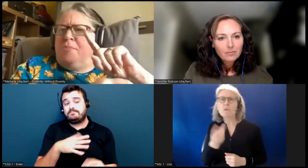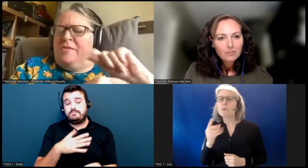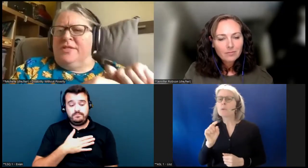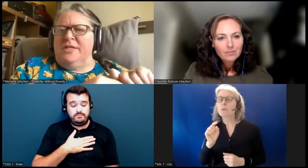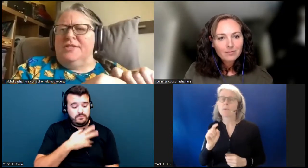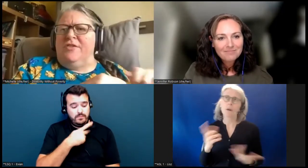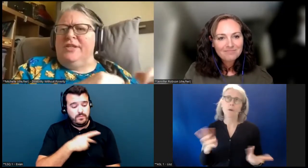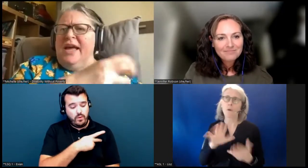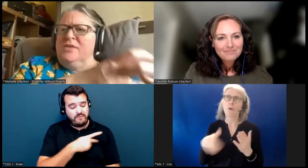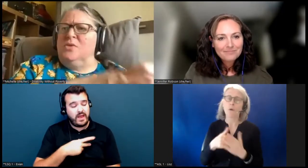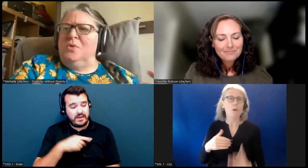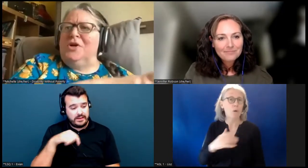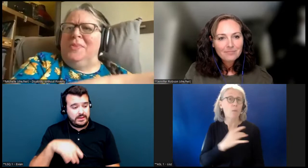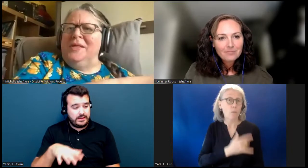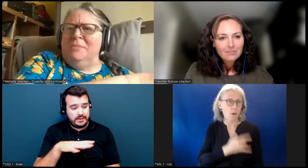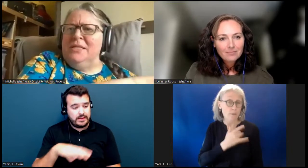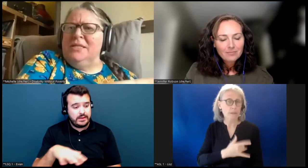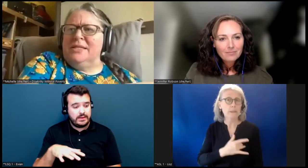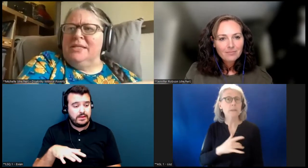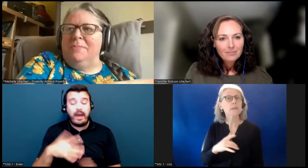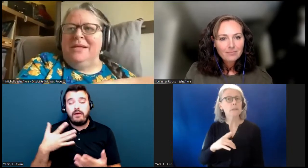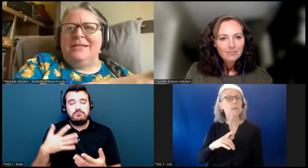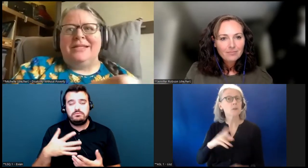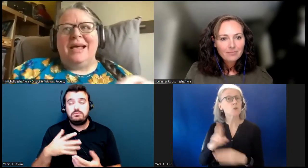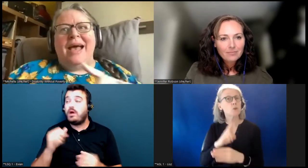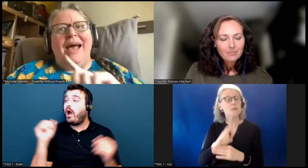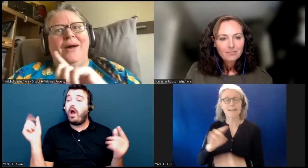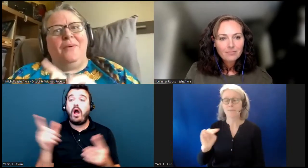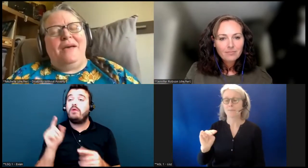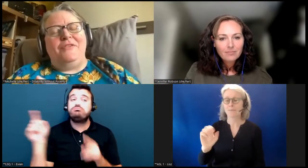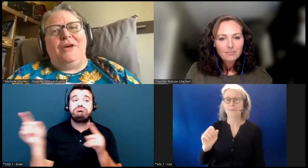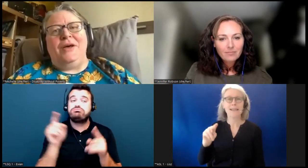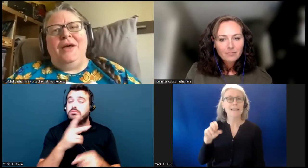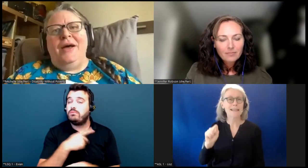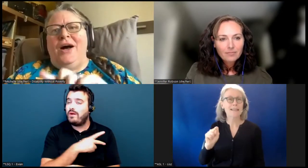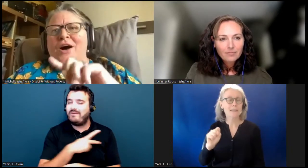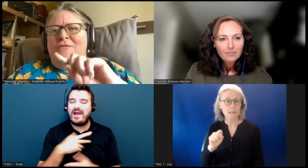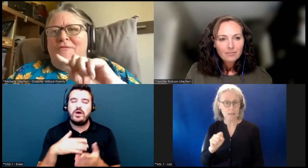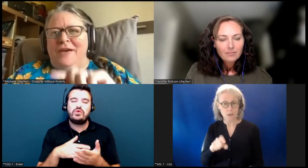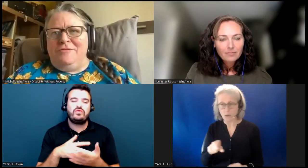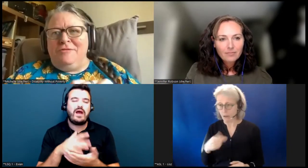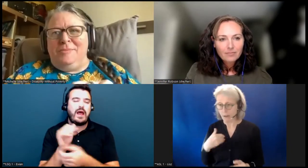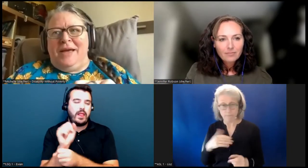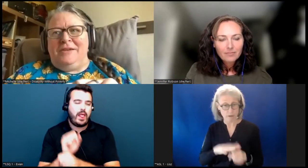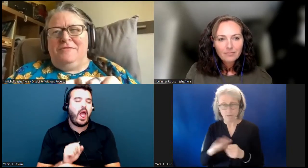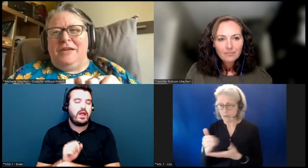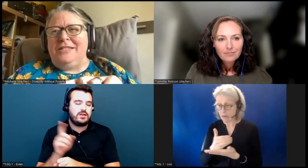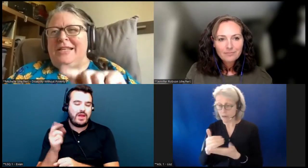OUR PROVINCES, SORRY, TEND TO WORK ON THE MEANS TESTED BASIS. HOWEVER, OUR FEDERAL BENEFITS